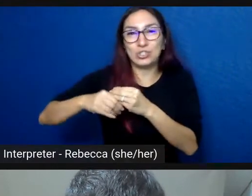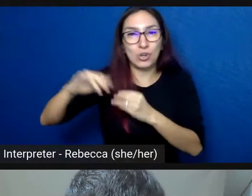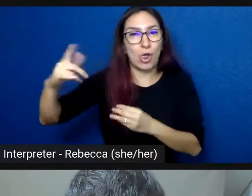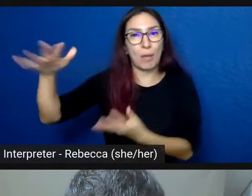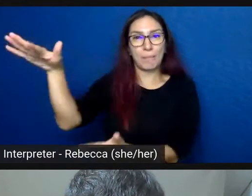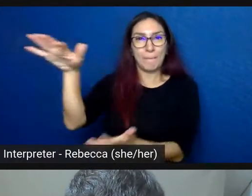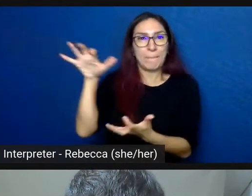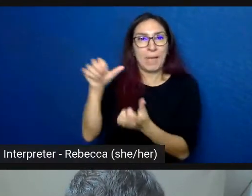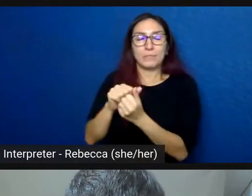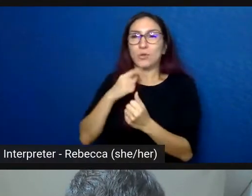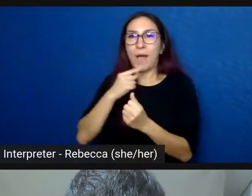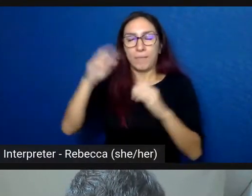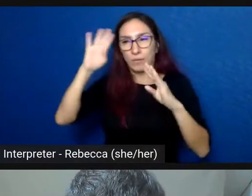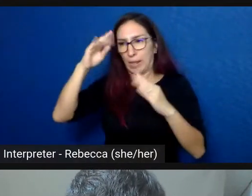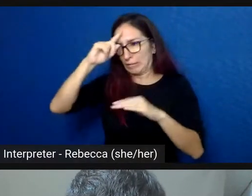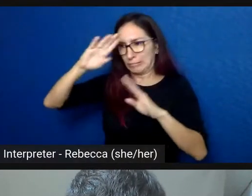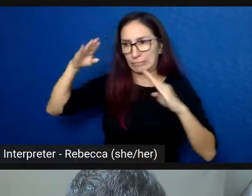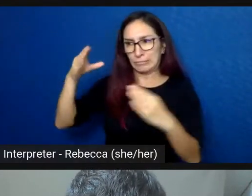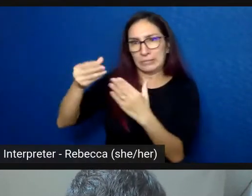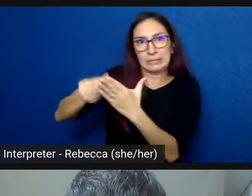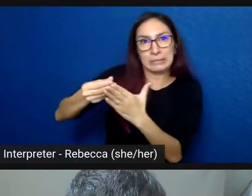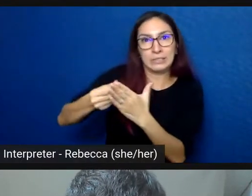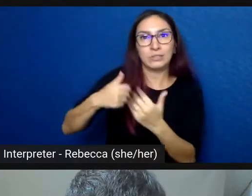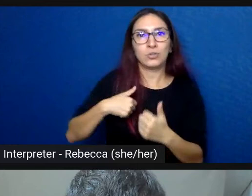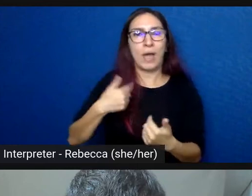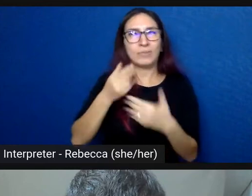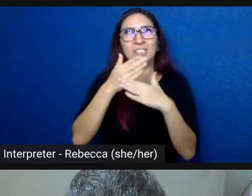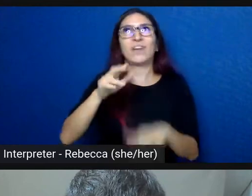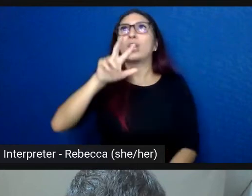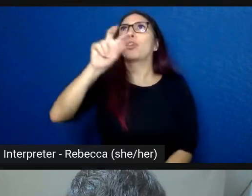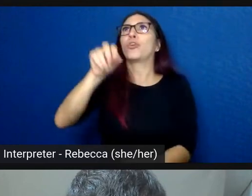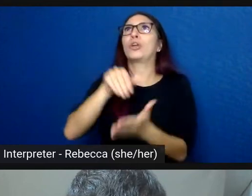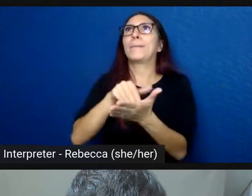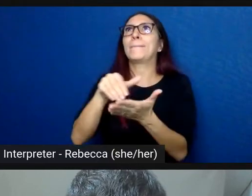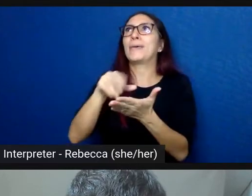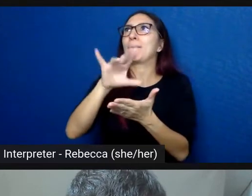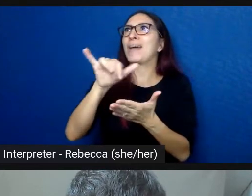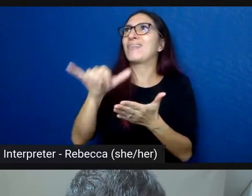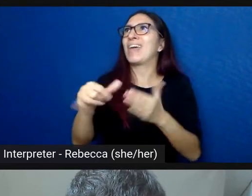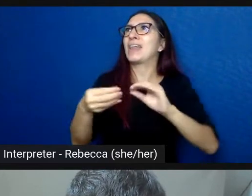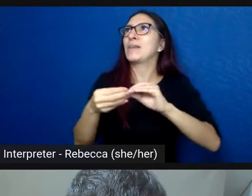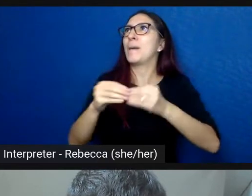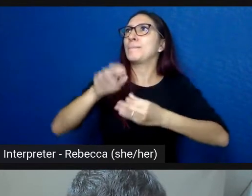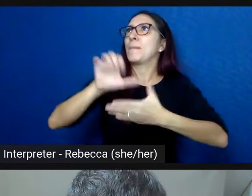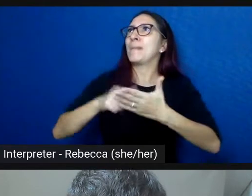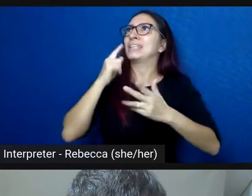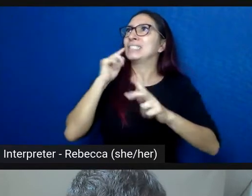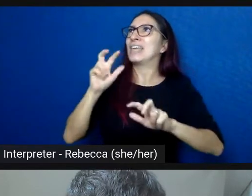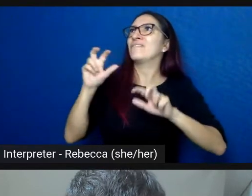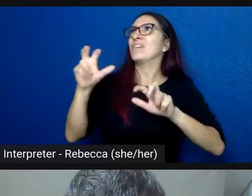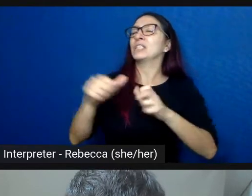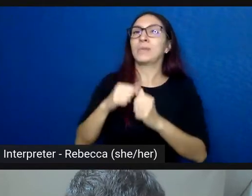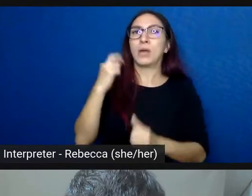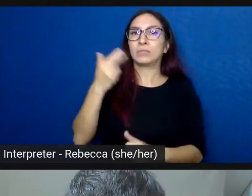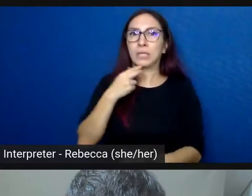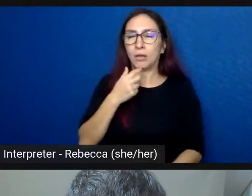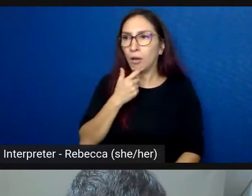so I would divide 30 million by that number minus the investment, and then I thought, "Oh, yes, okay, that's really cool."